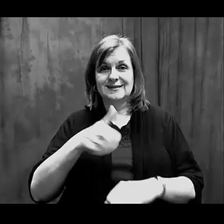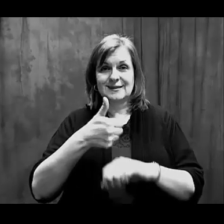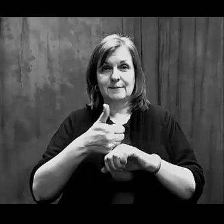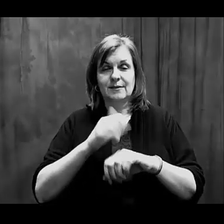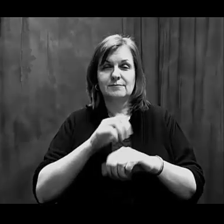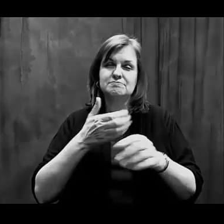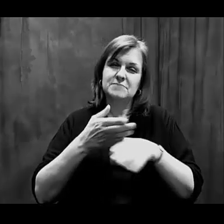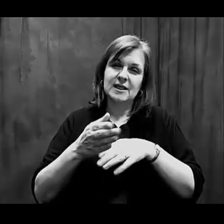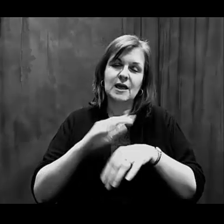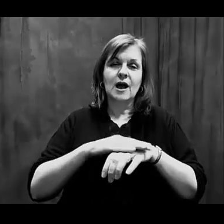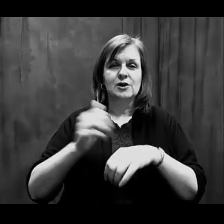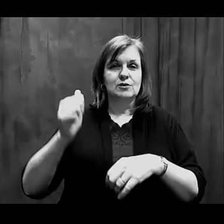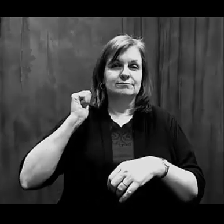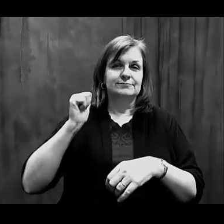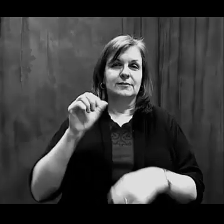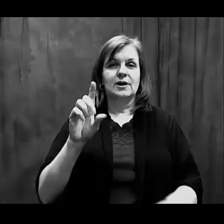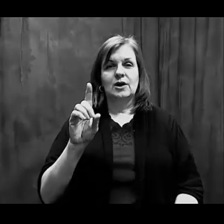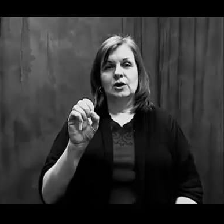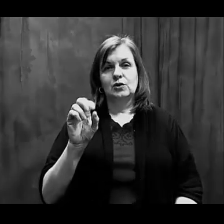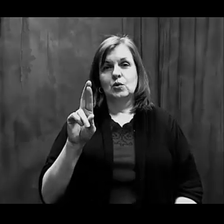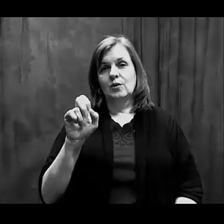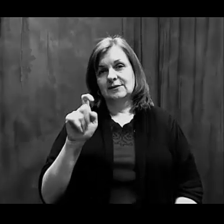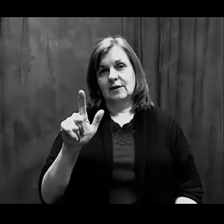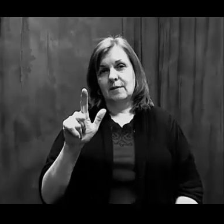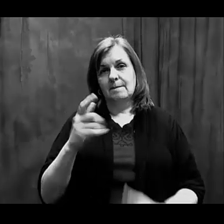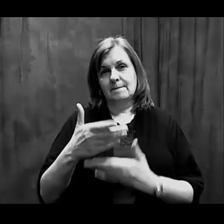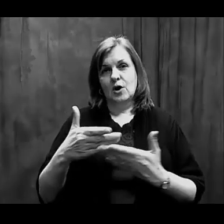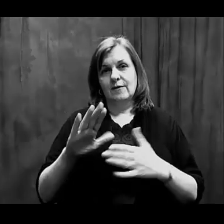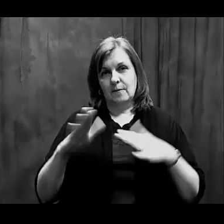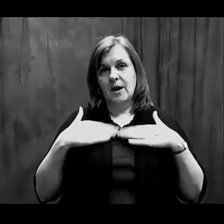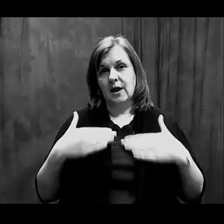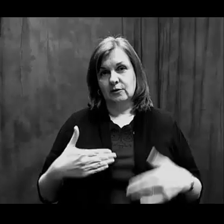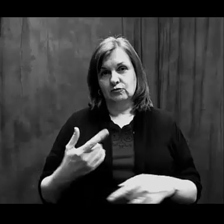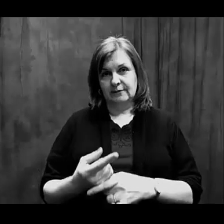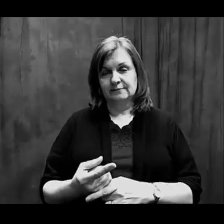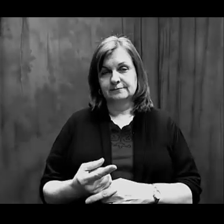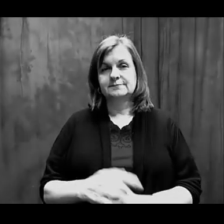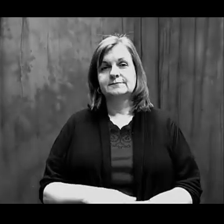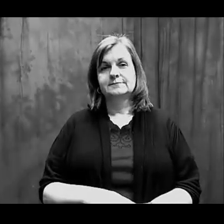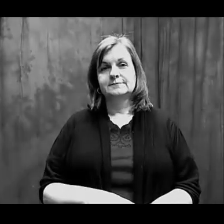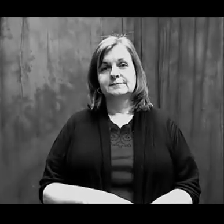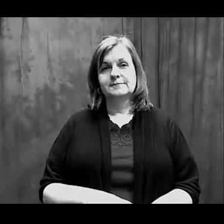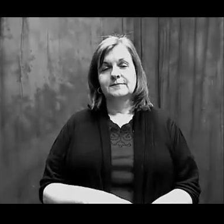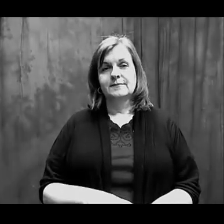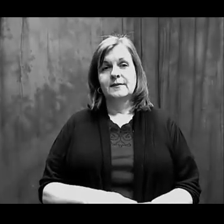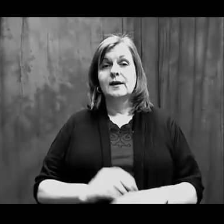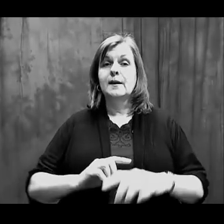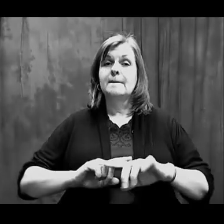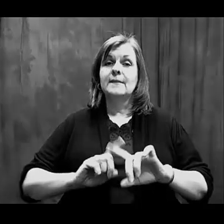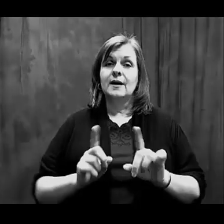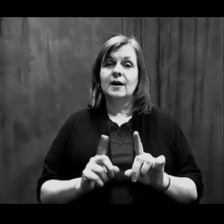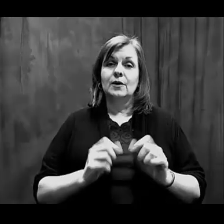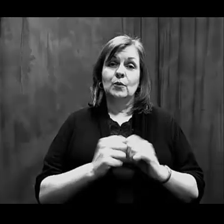is located primarily on your dorsal or back